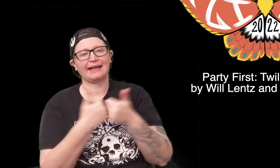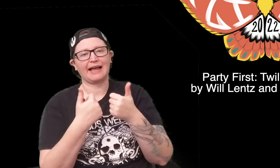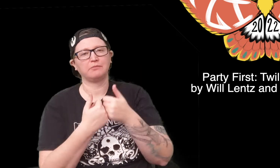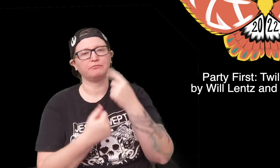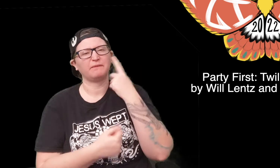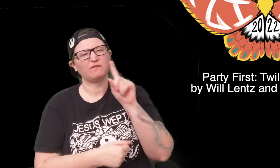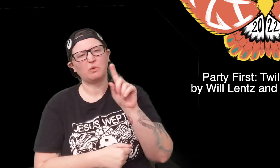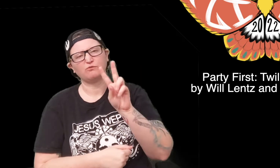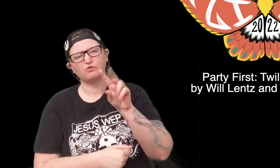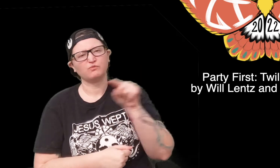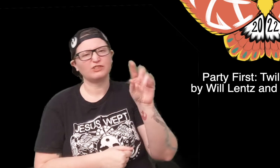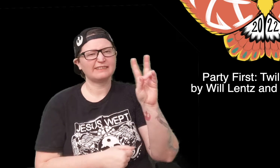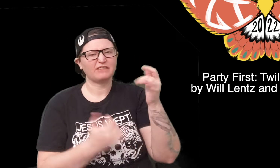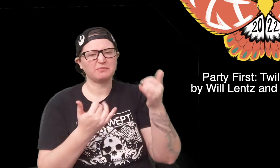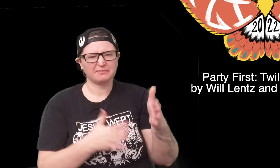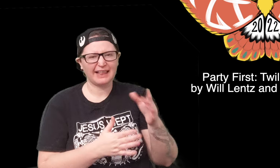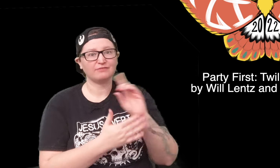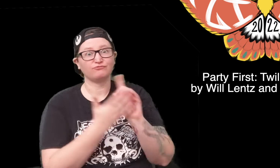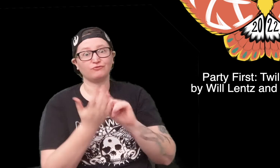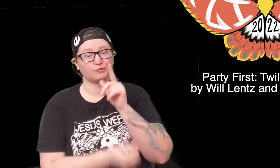it's very rule-like game for two to